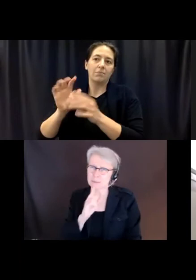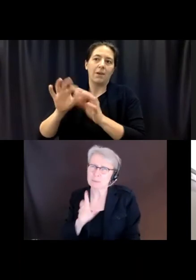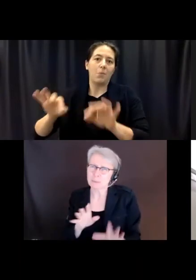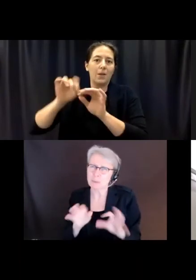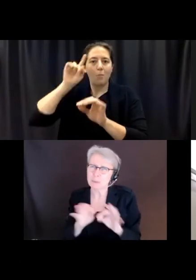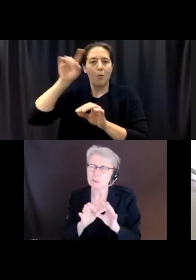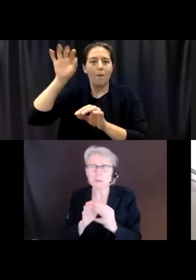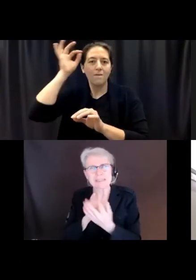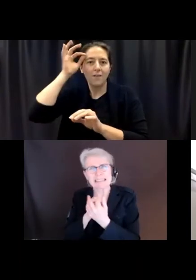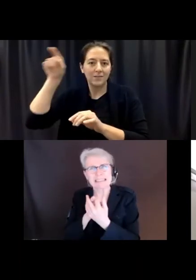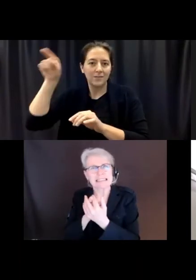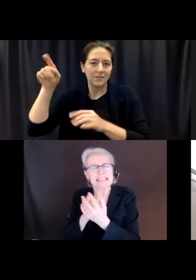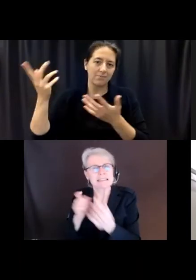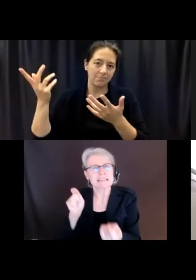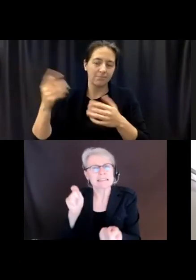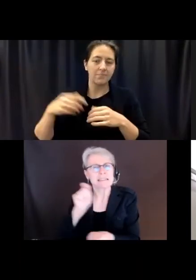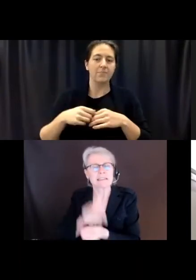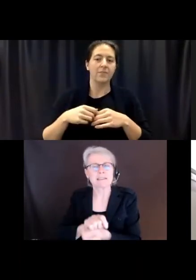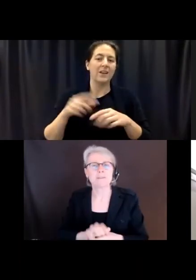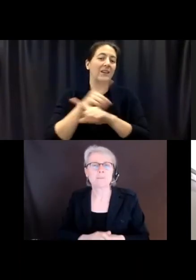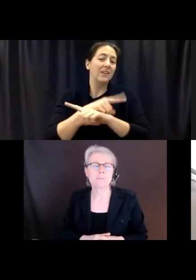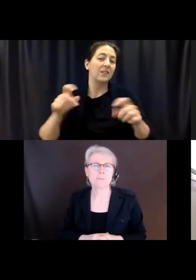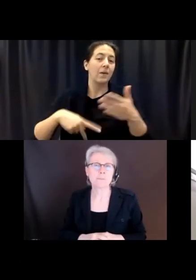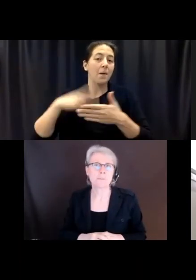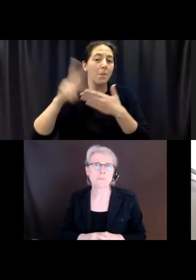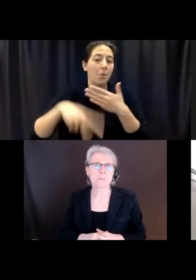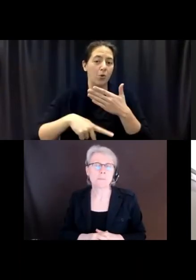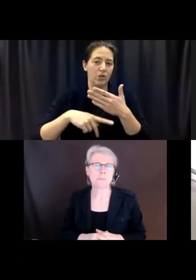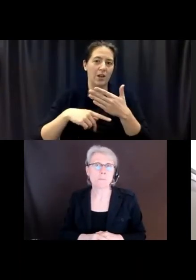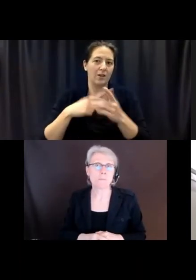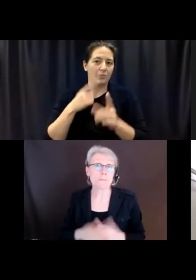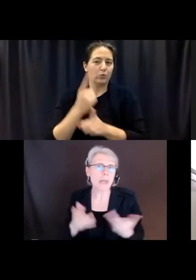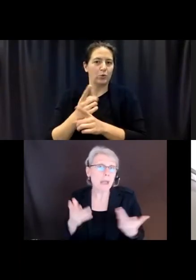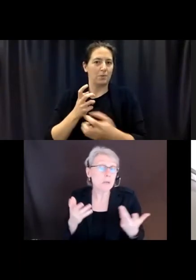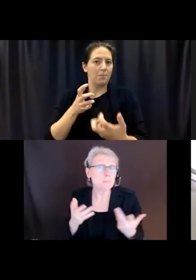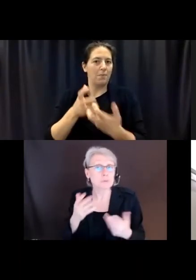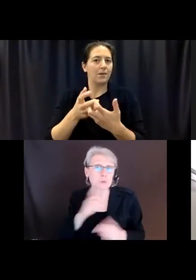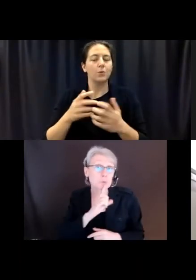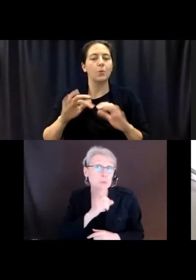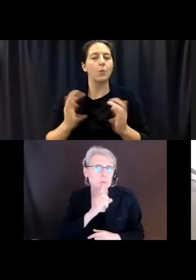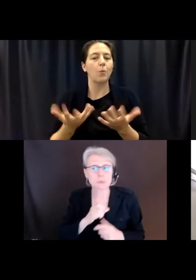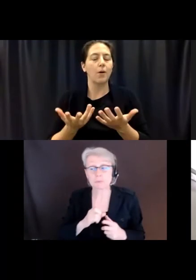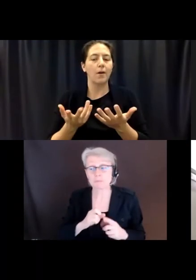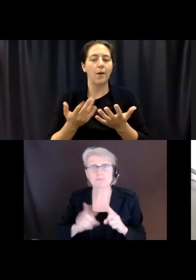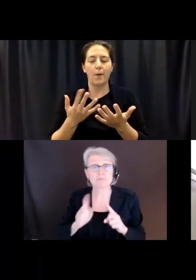THE DANCE COMPANY. AND THERE ARE DIFFERENT PROJECTS THAT ARE PART OF THAT. ONE OF THEM